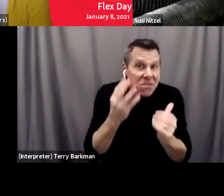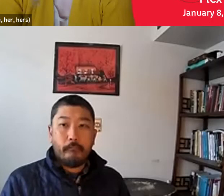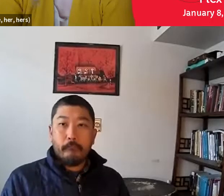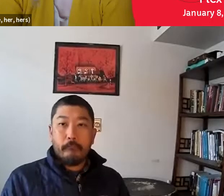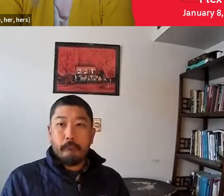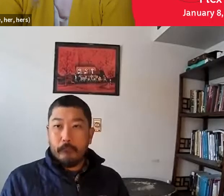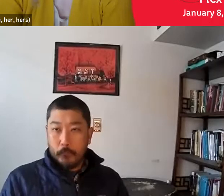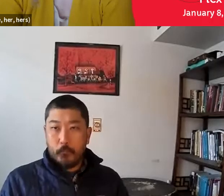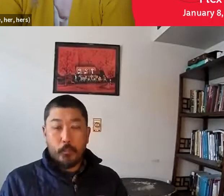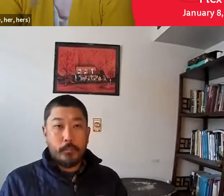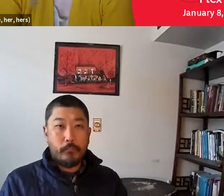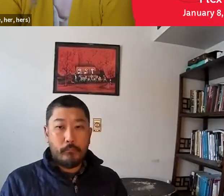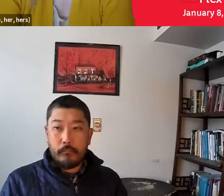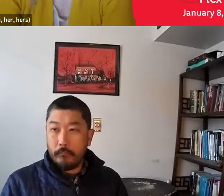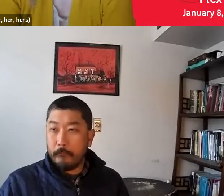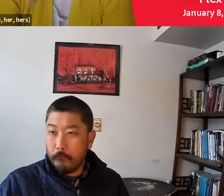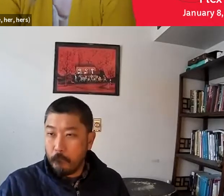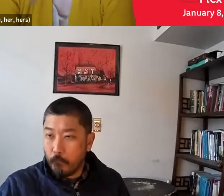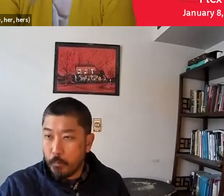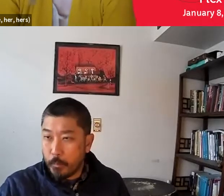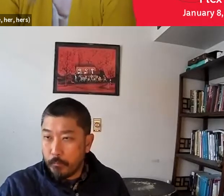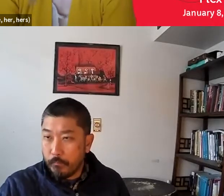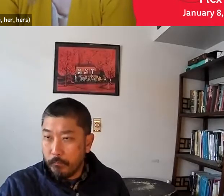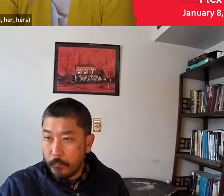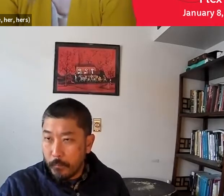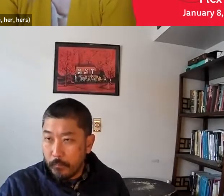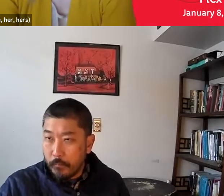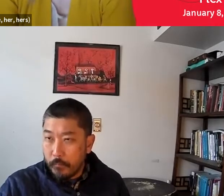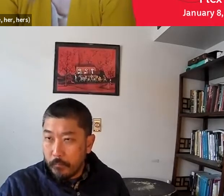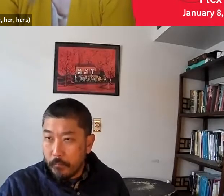Susi Nitzel: Then post the answers in the chat. If you don't feel comfortable speaking, Jerry,